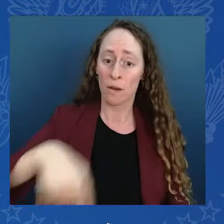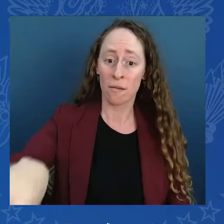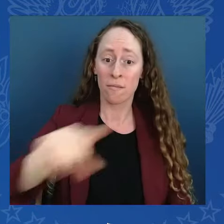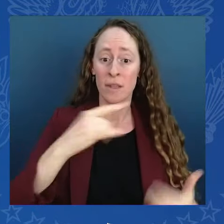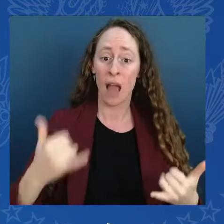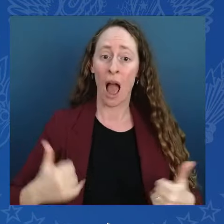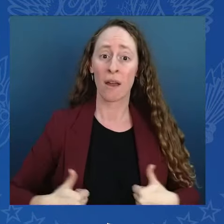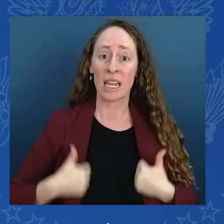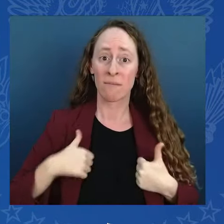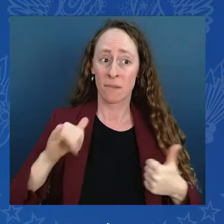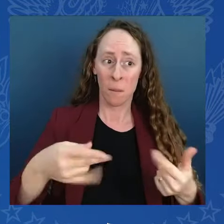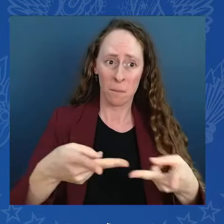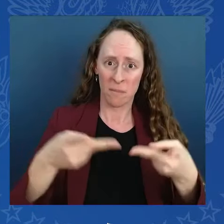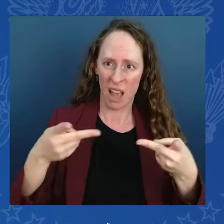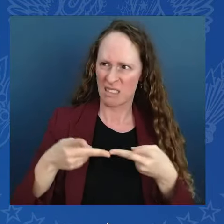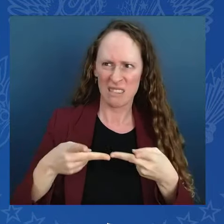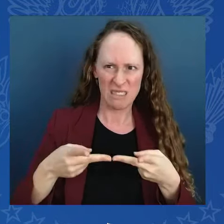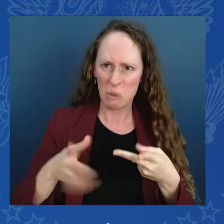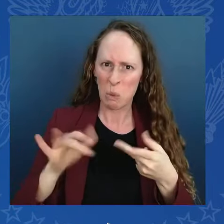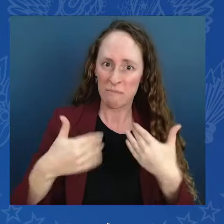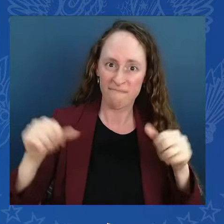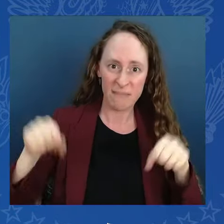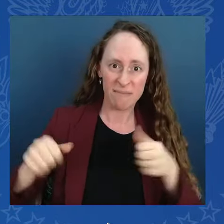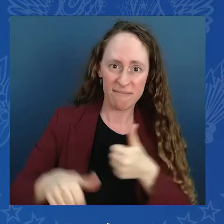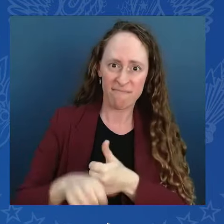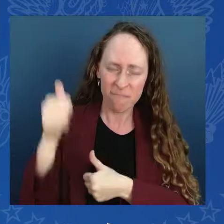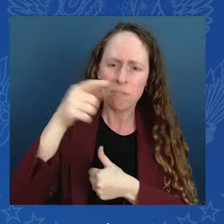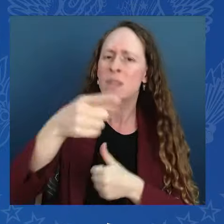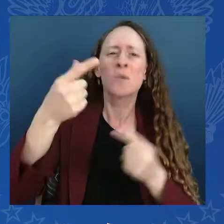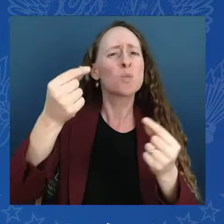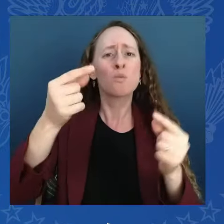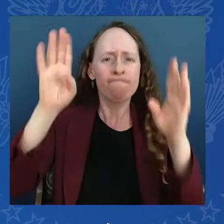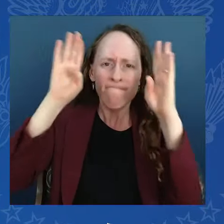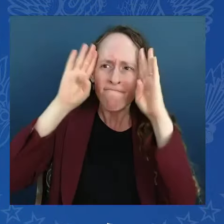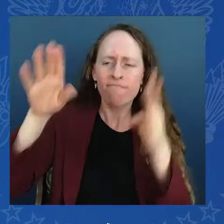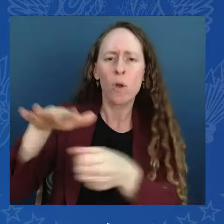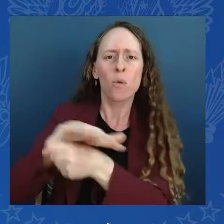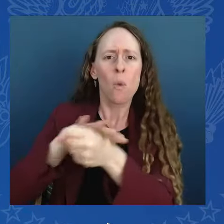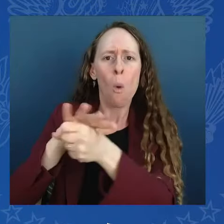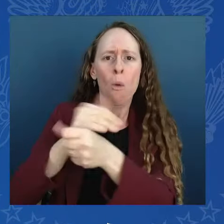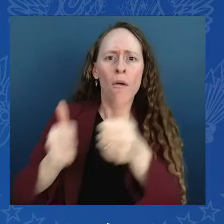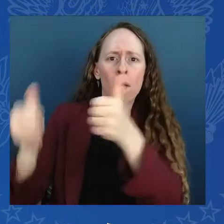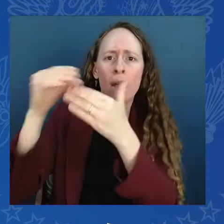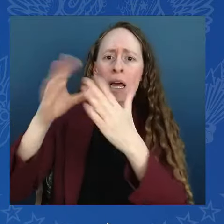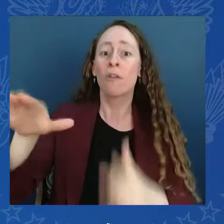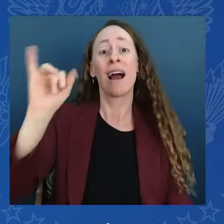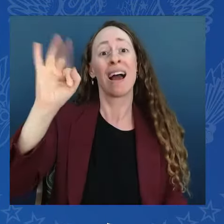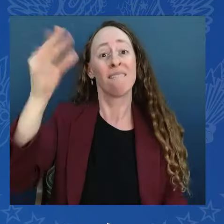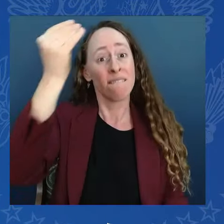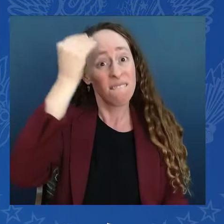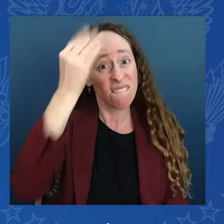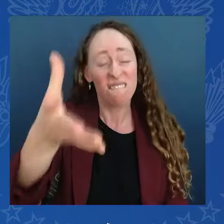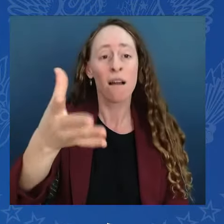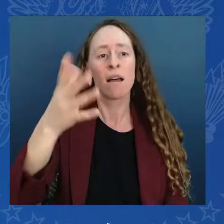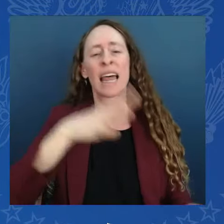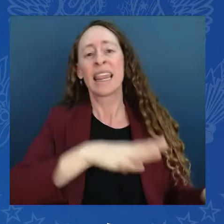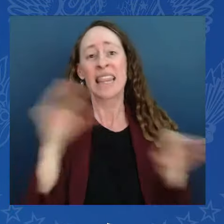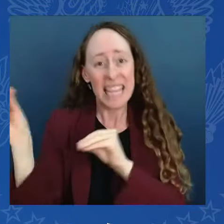follow safety instruction, including evacuation orders. This is serious. And you got to be safe, because people are dying.